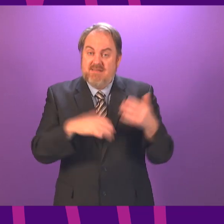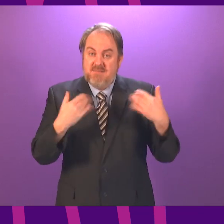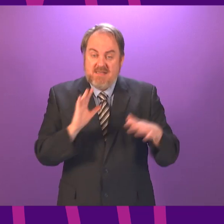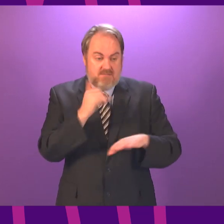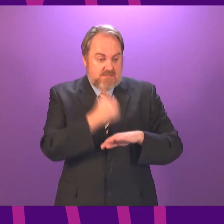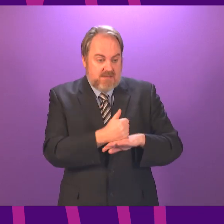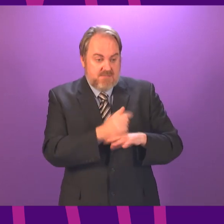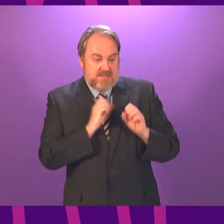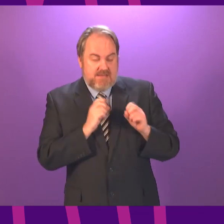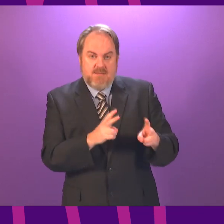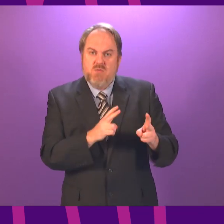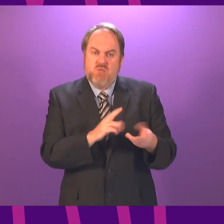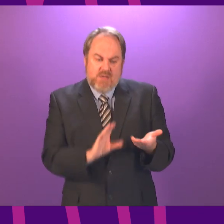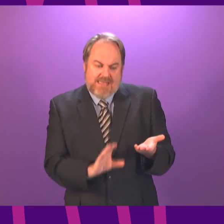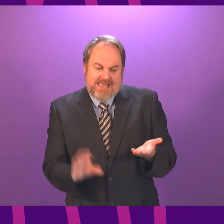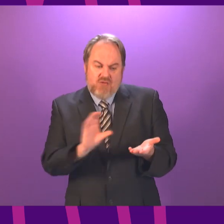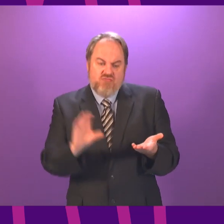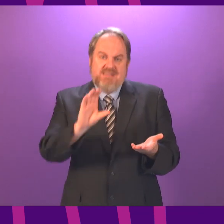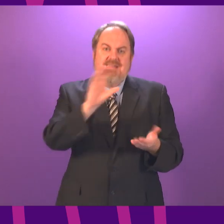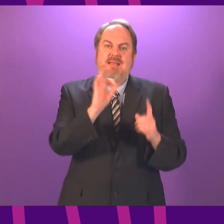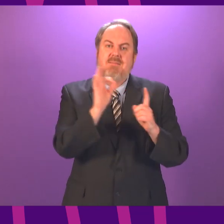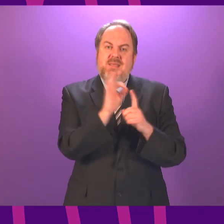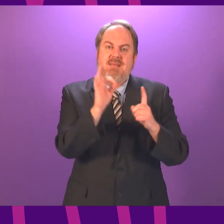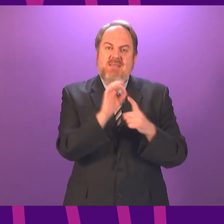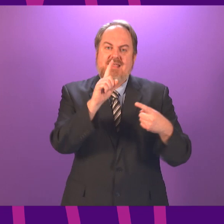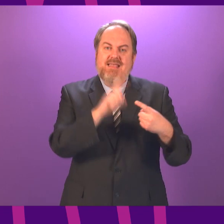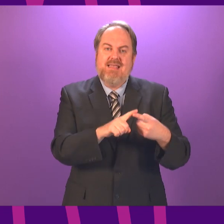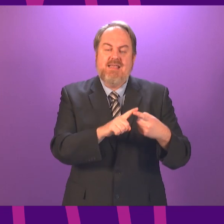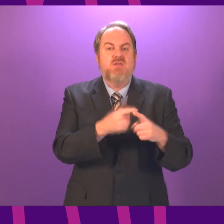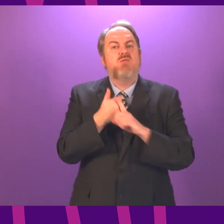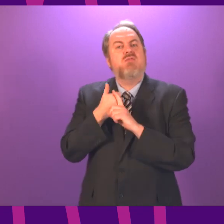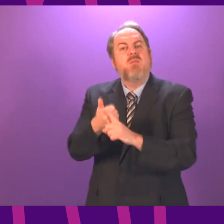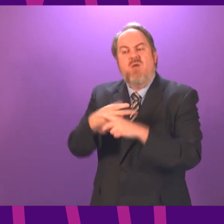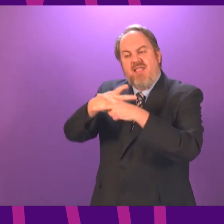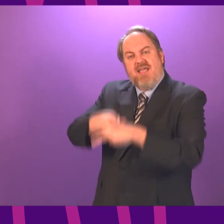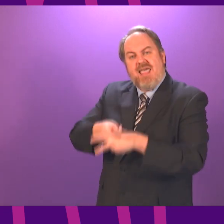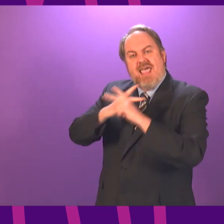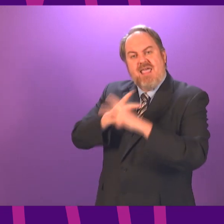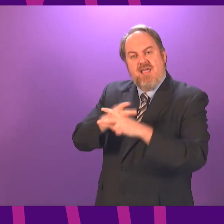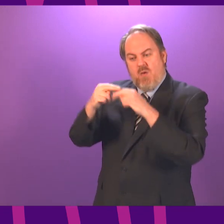to top up the PPE supplies that were available to our care homes across the country.